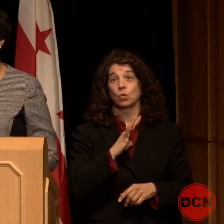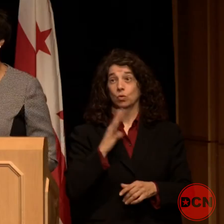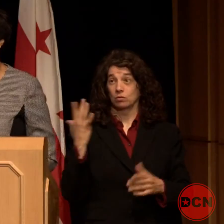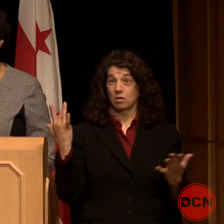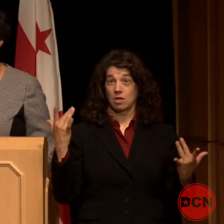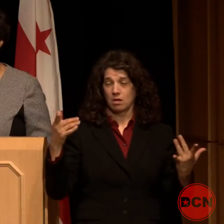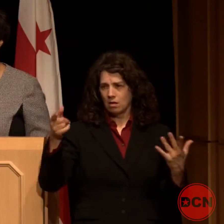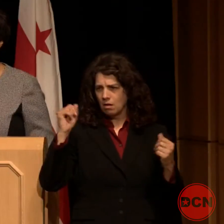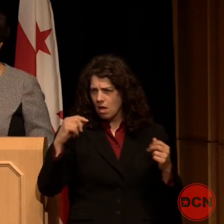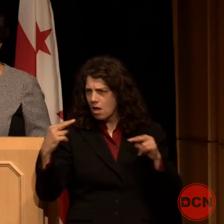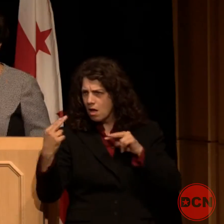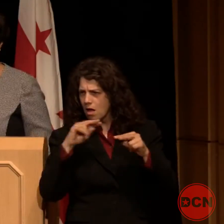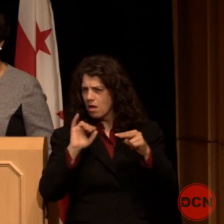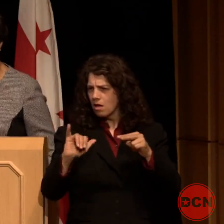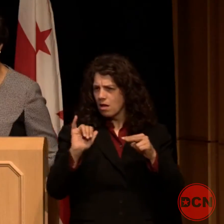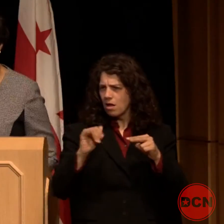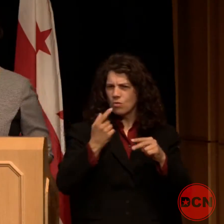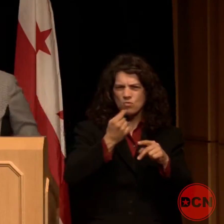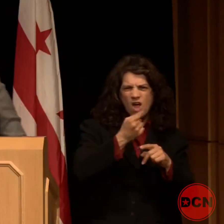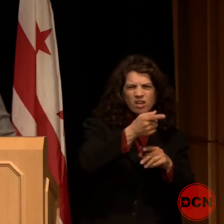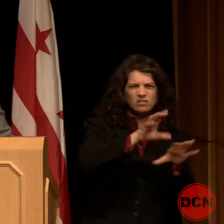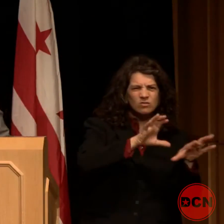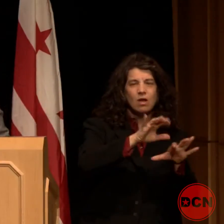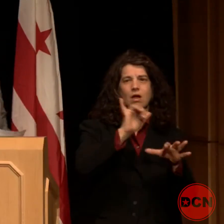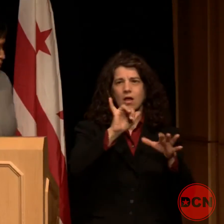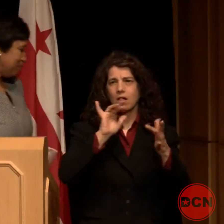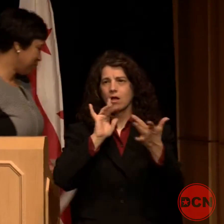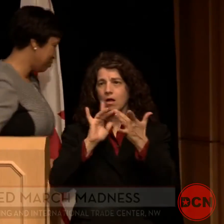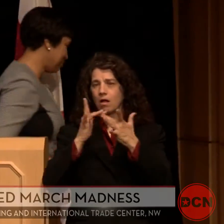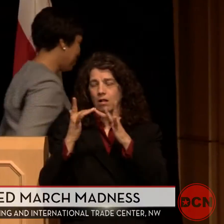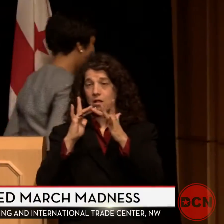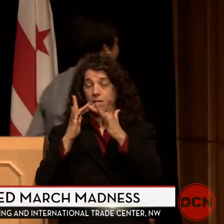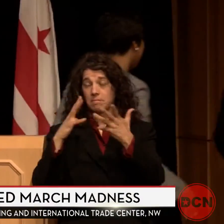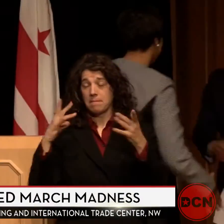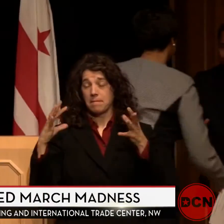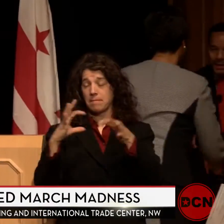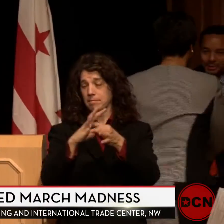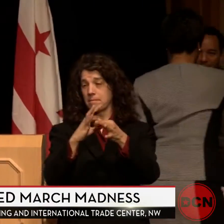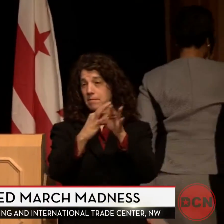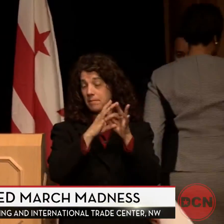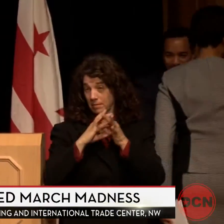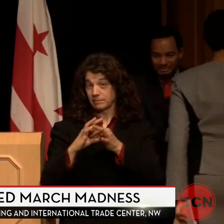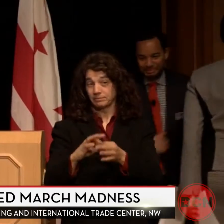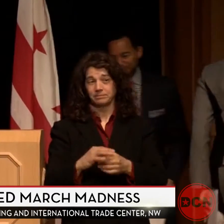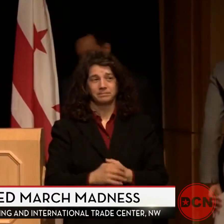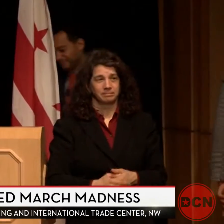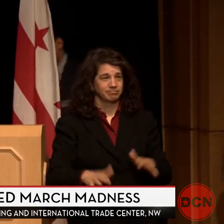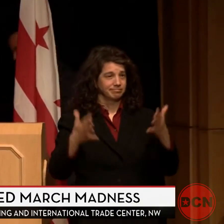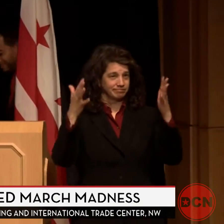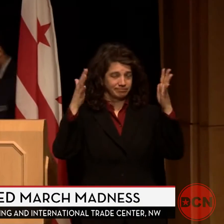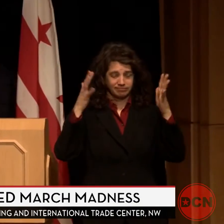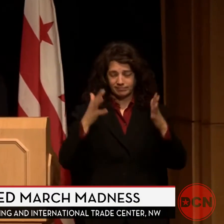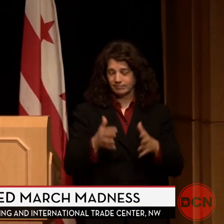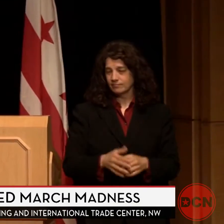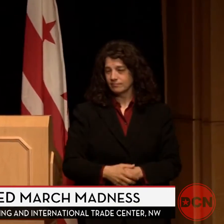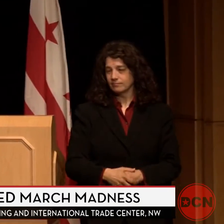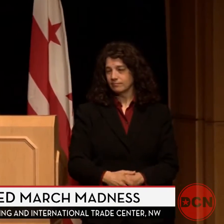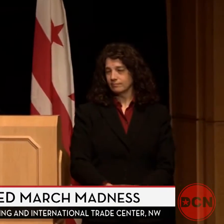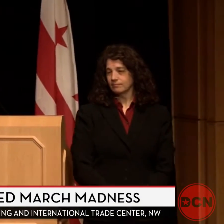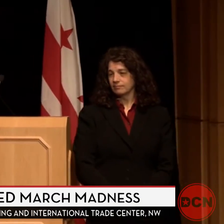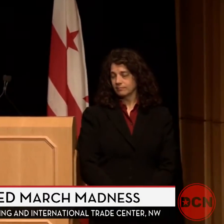HOW YOU CAN WORK TOGETHER. HAVE A GREAT DAY.